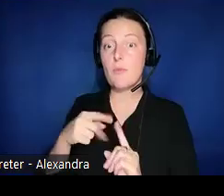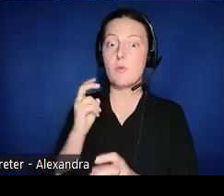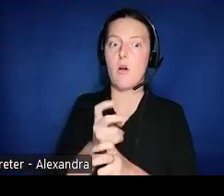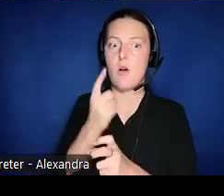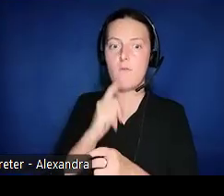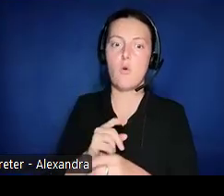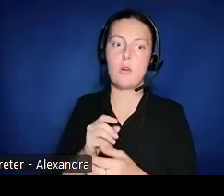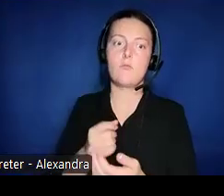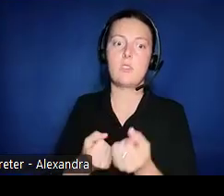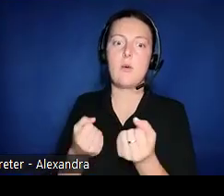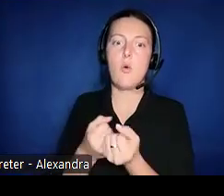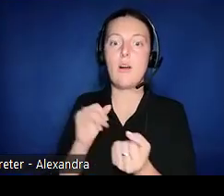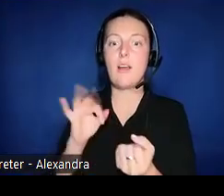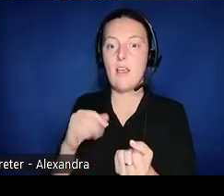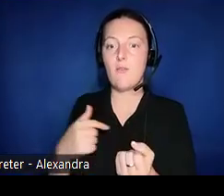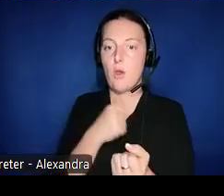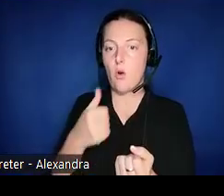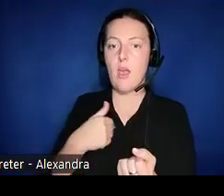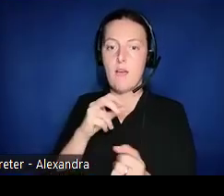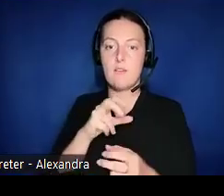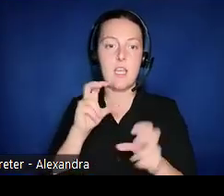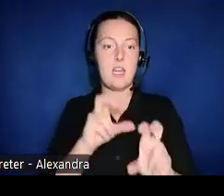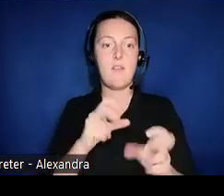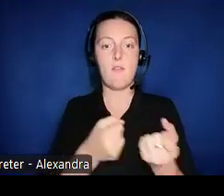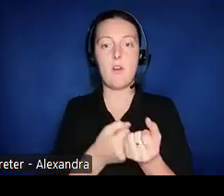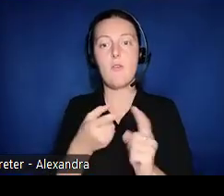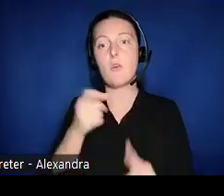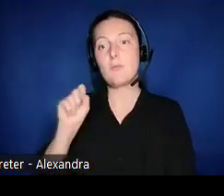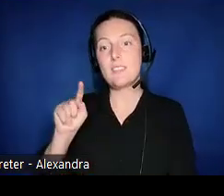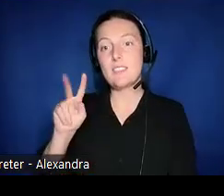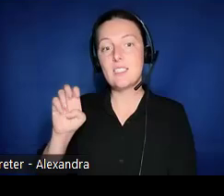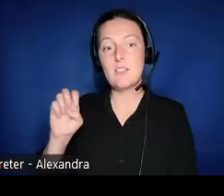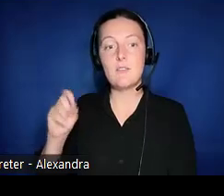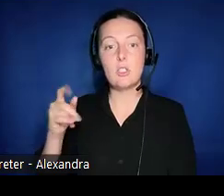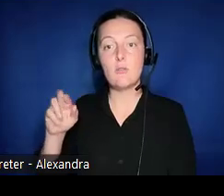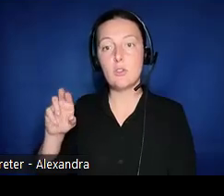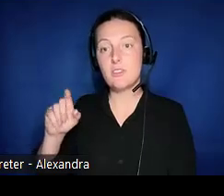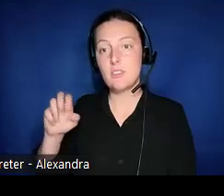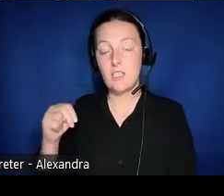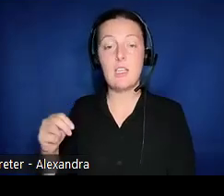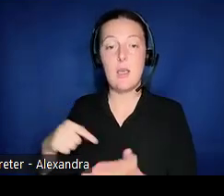you so much. uh to the QC core which pays for our time to be able uh to give statistical training to